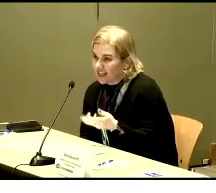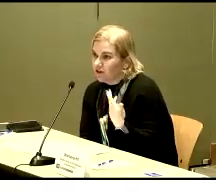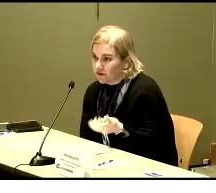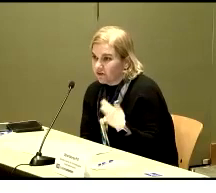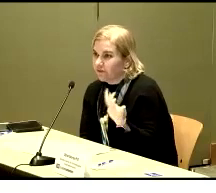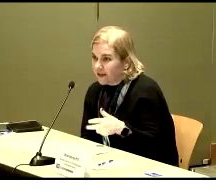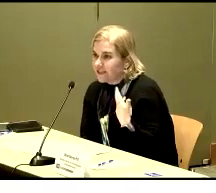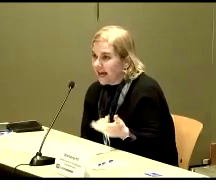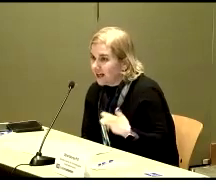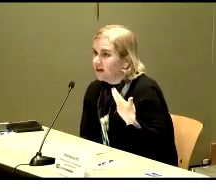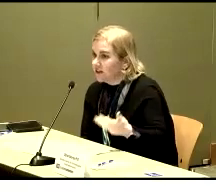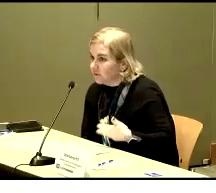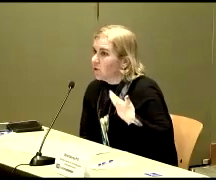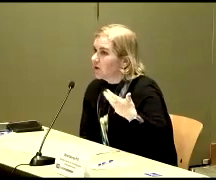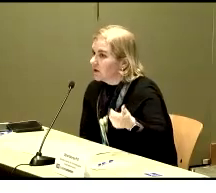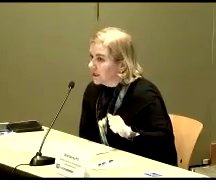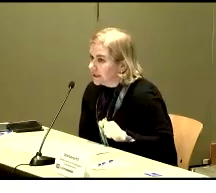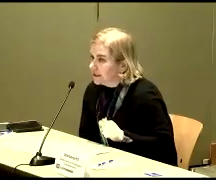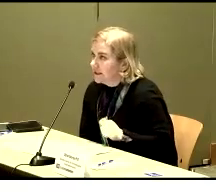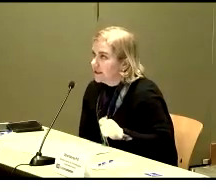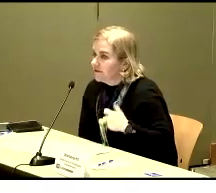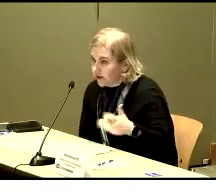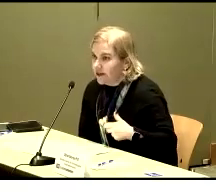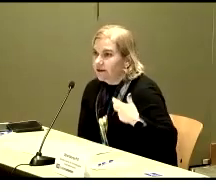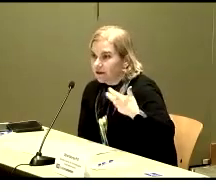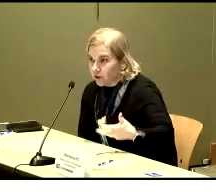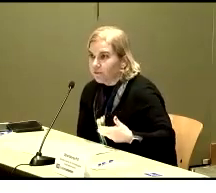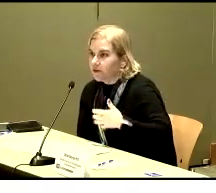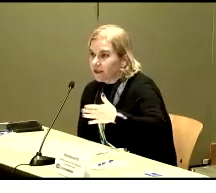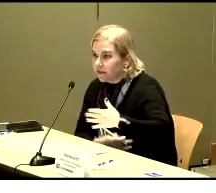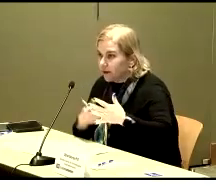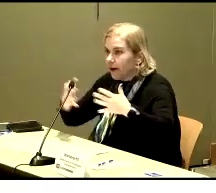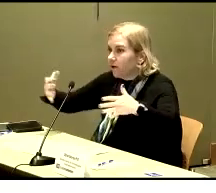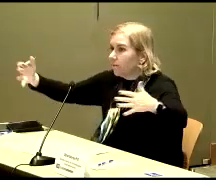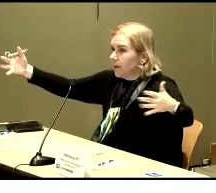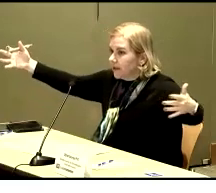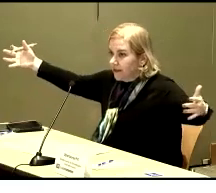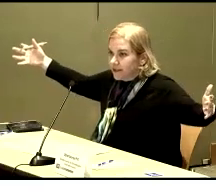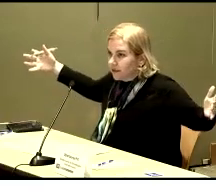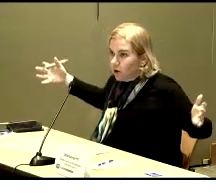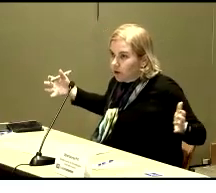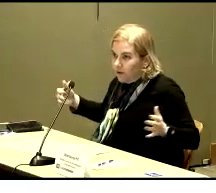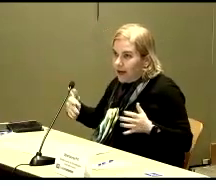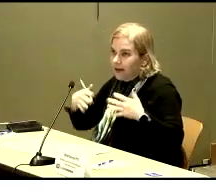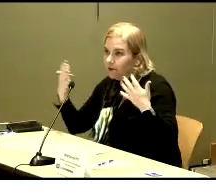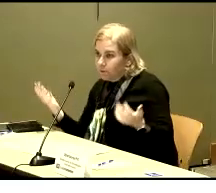Again, the overdose space has had a little more funding, a little more ability to think about implementing things in a broader way, you know,